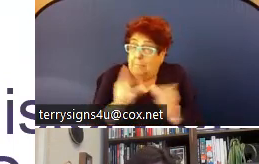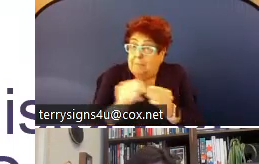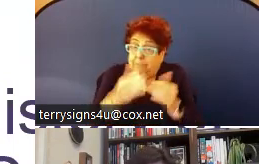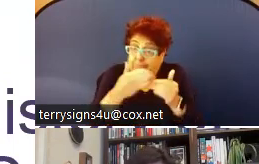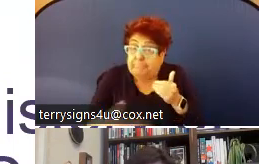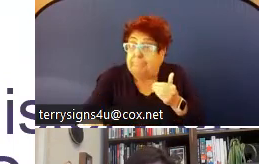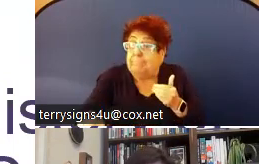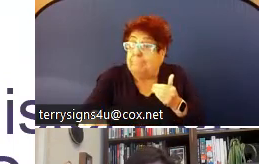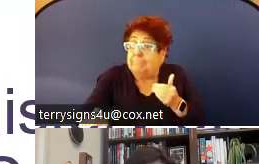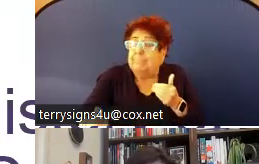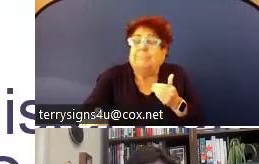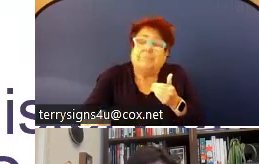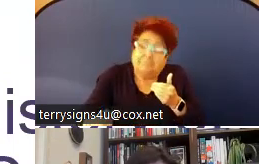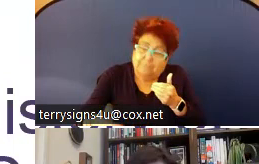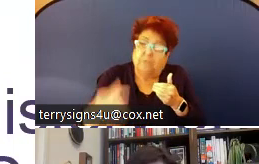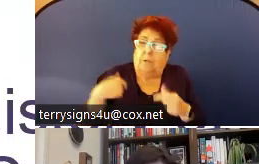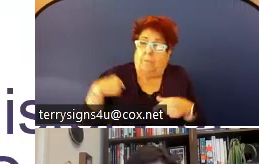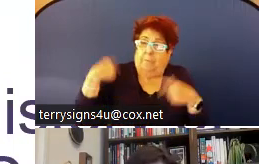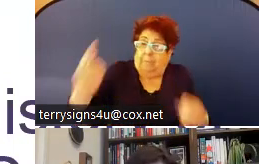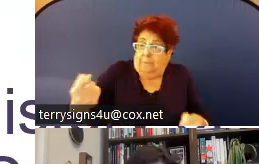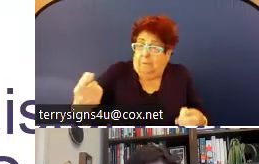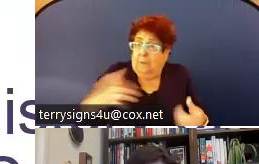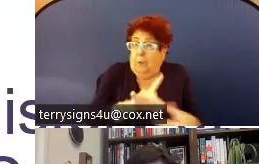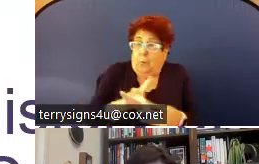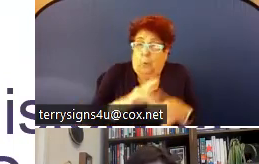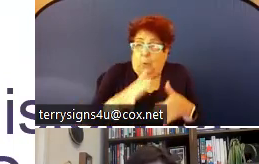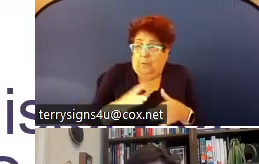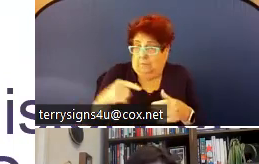And so, have been the coordinator since then with a variety of different partners